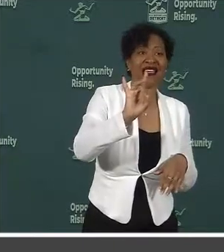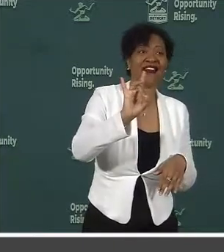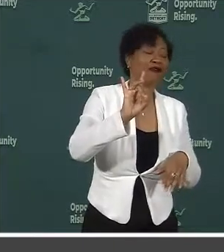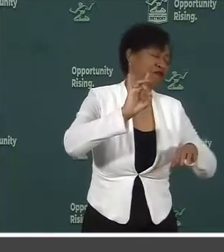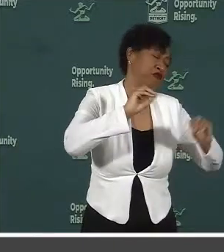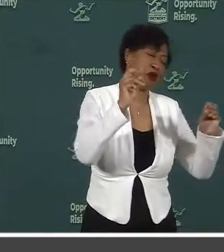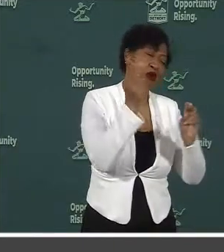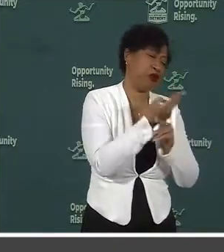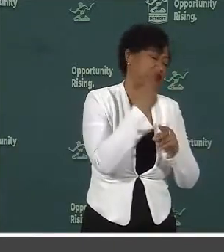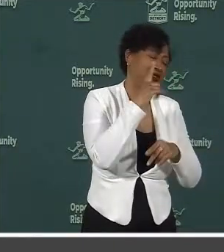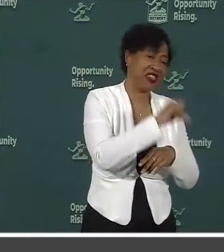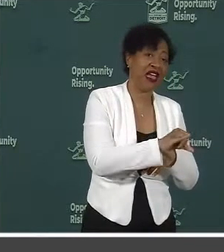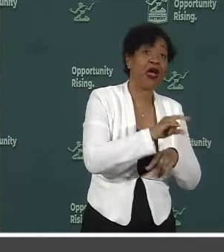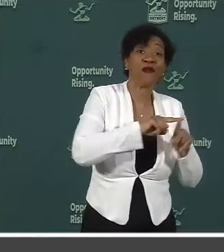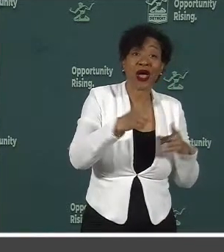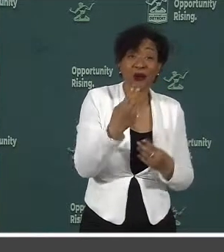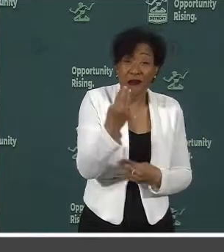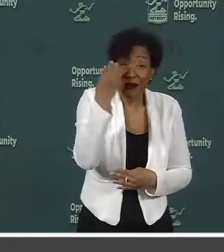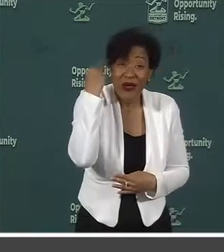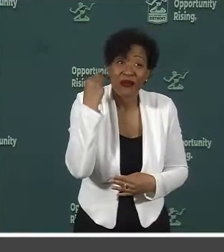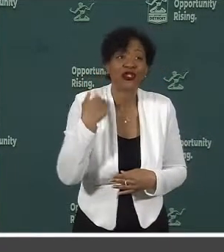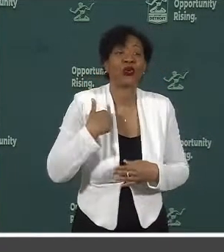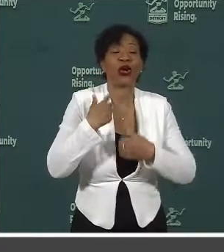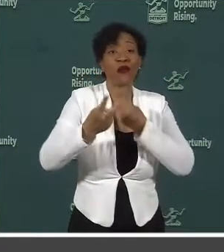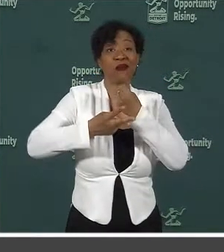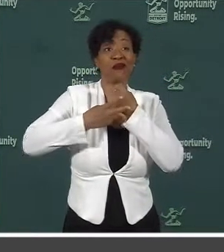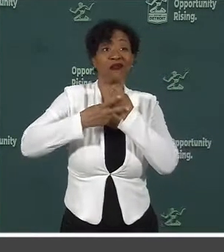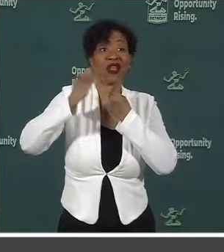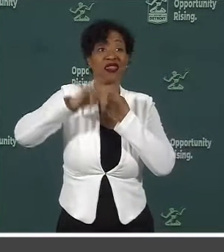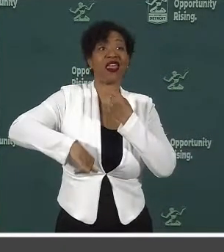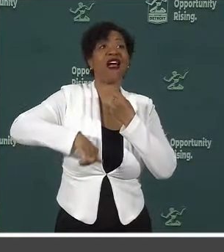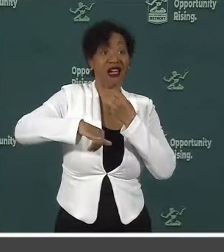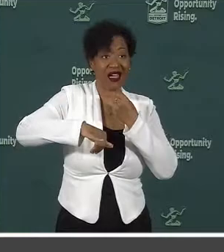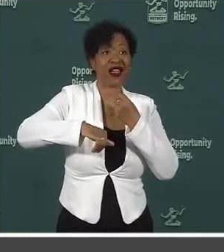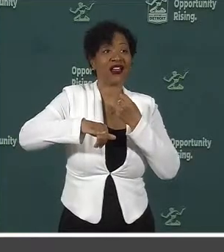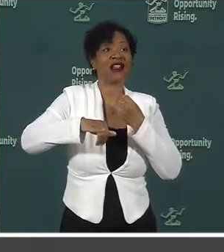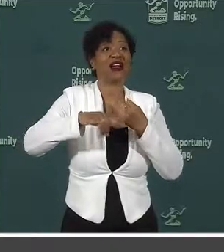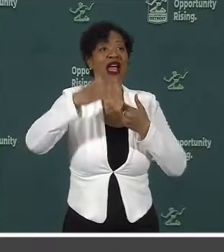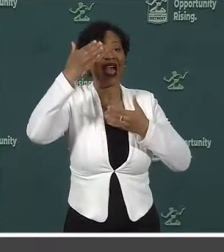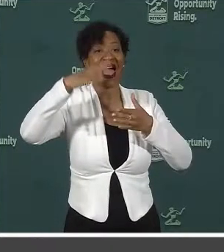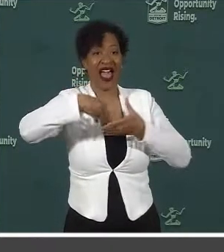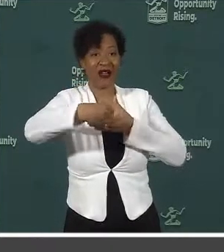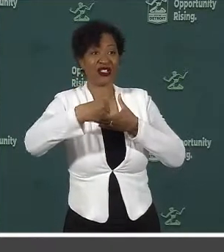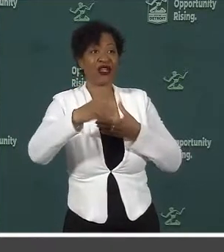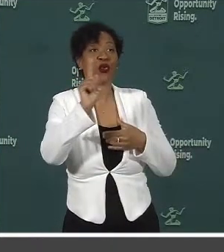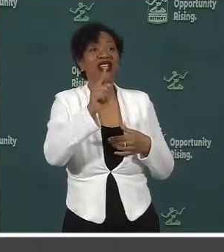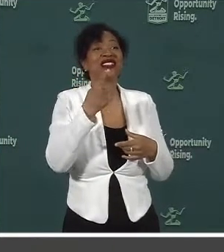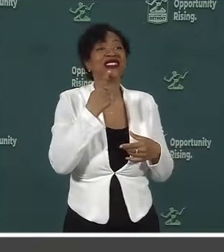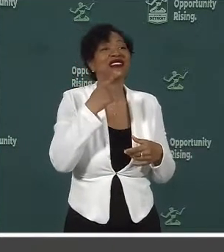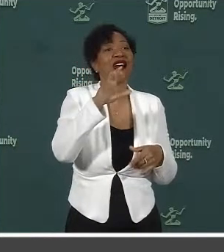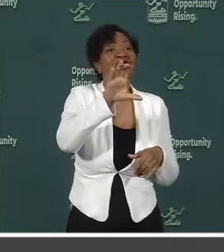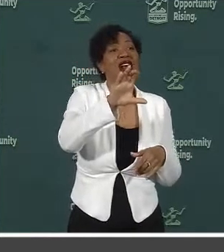THIS TOWN AND SO WE'RE PRESERVING THE FACADE AND YOU SEE WHERE IT SAYS COLISEUM THERE THAT'S THE FACADE OF THE